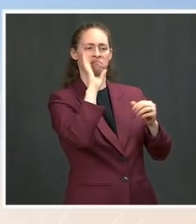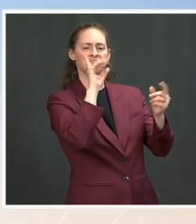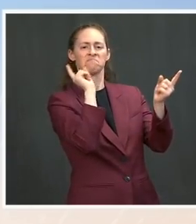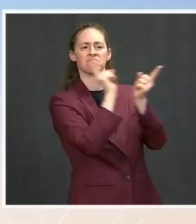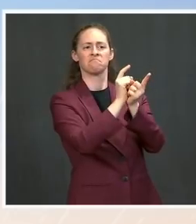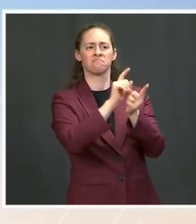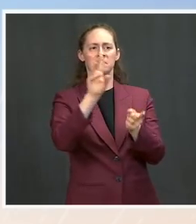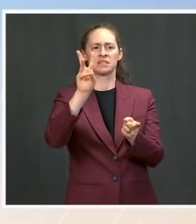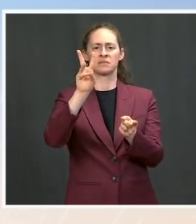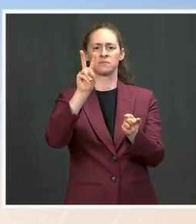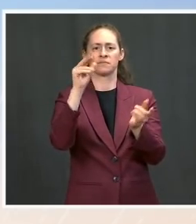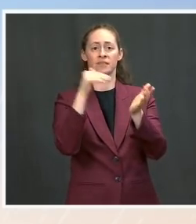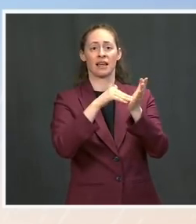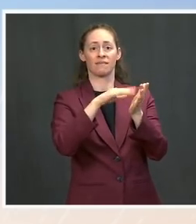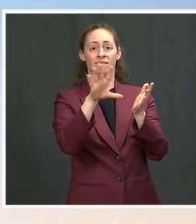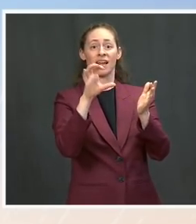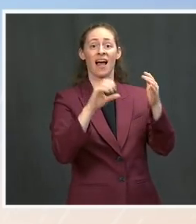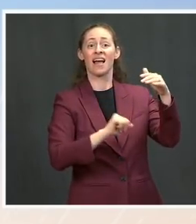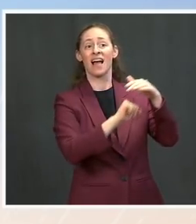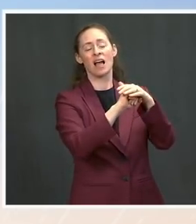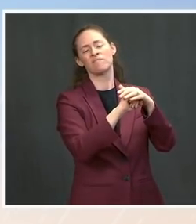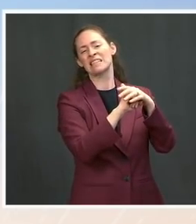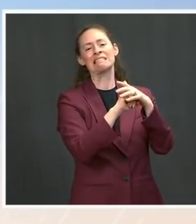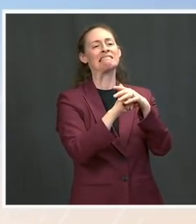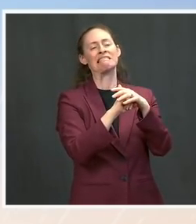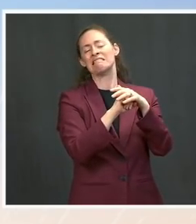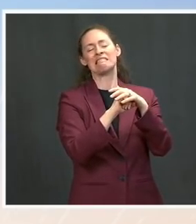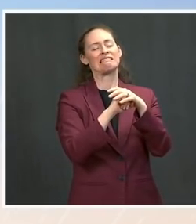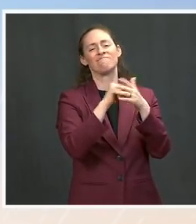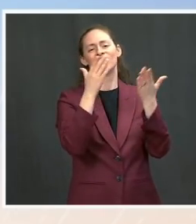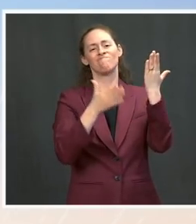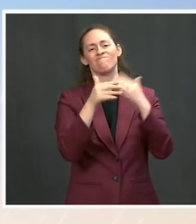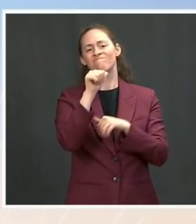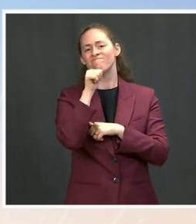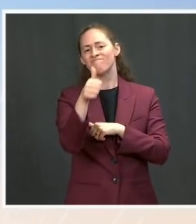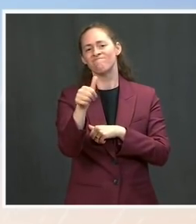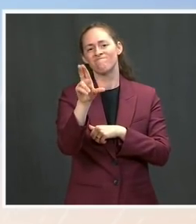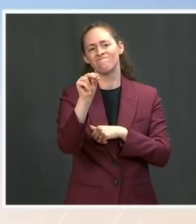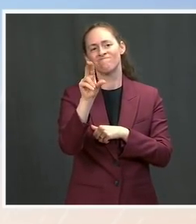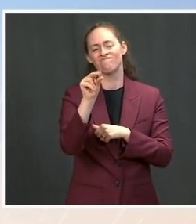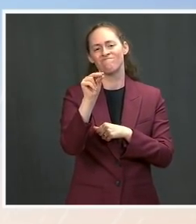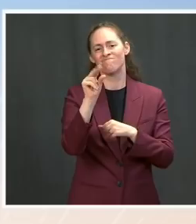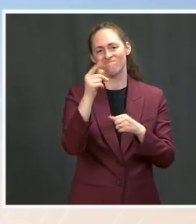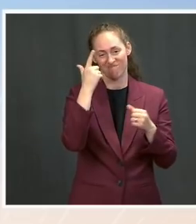It is actually, historically -- rarely is that the ca- -- are the caps meant -- or met, I should say.